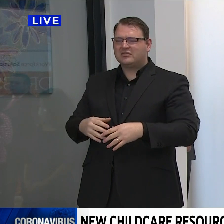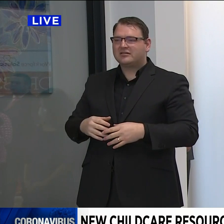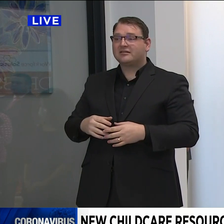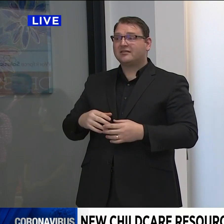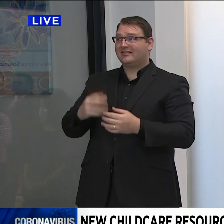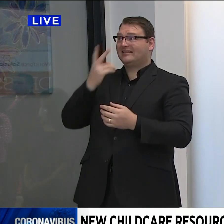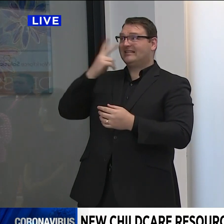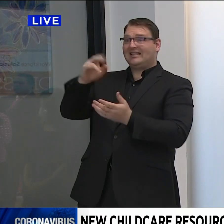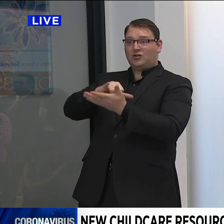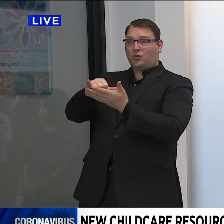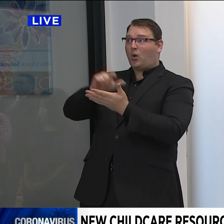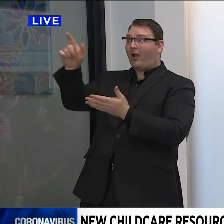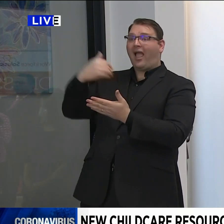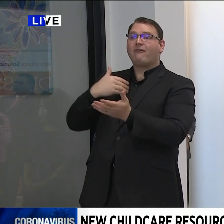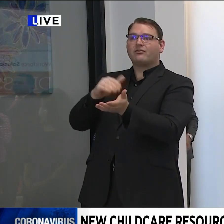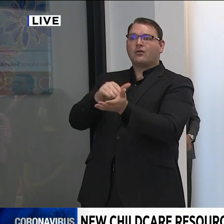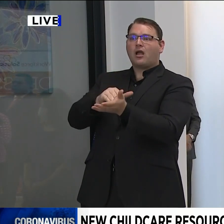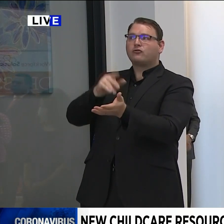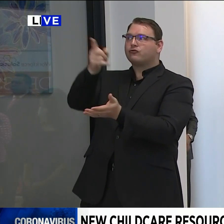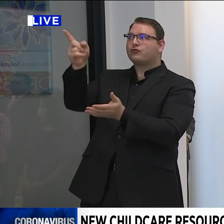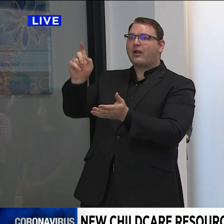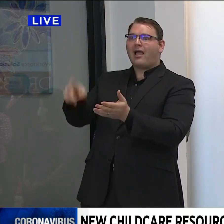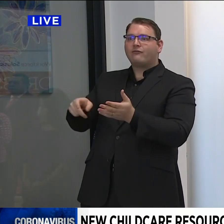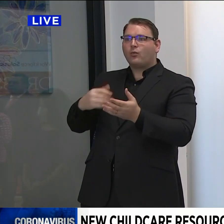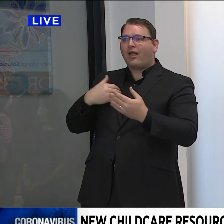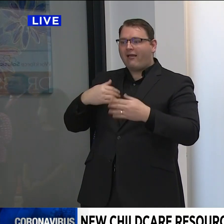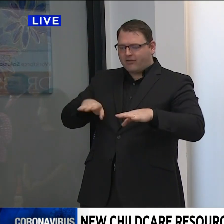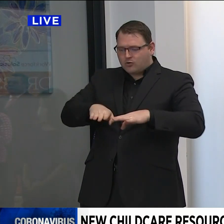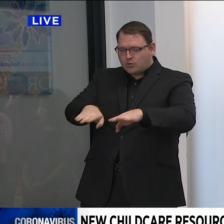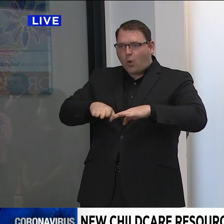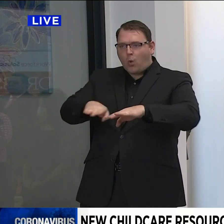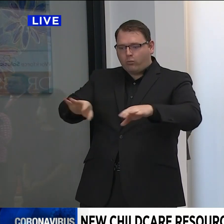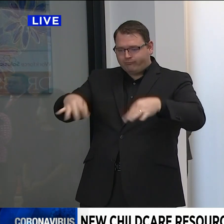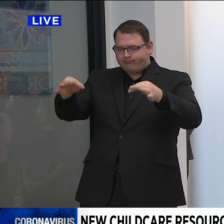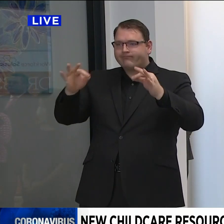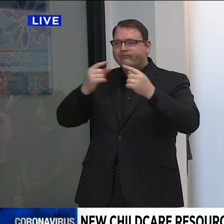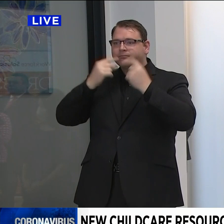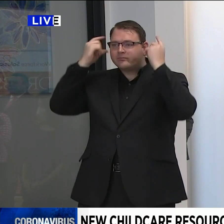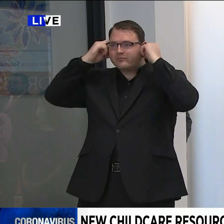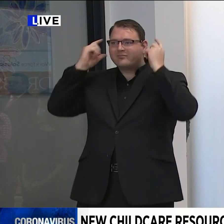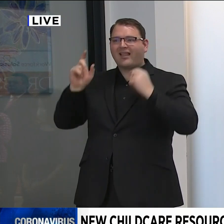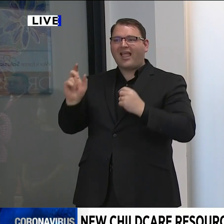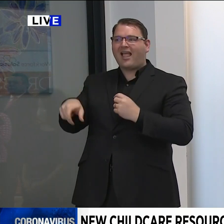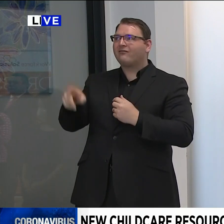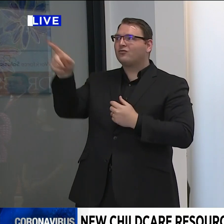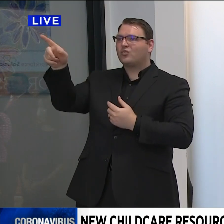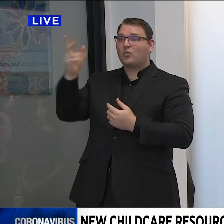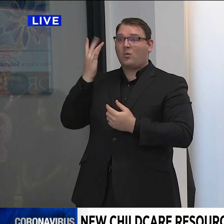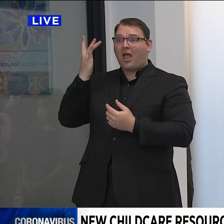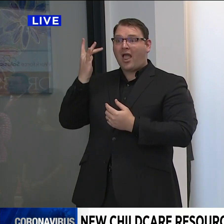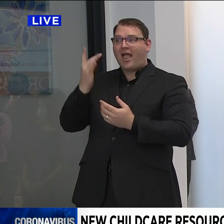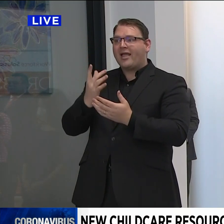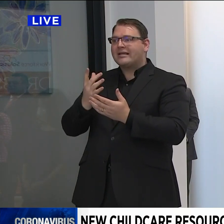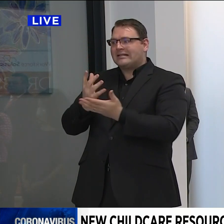police do not buy Haas little or in 95 mess. As we’ve seen in in New York we’re we’ve seen in in New York we’re already seeing doctors to have